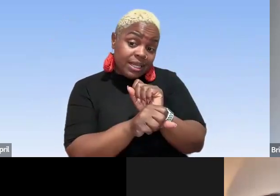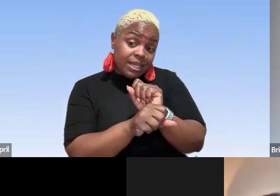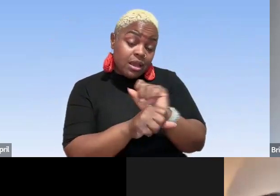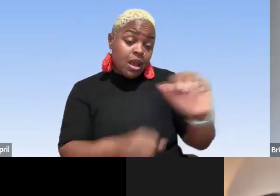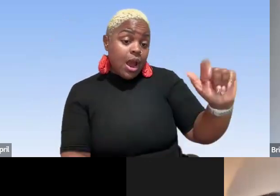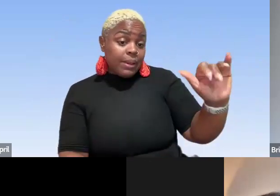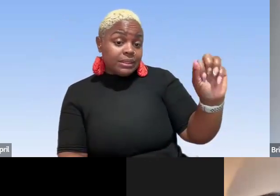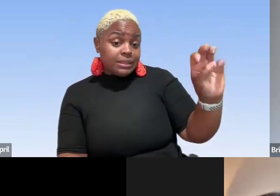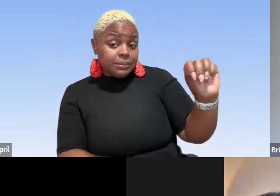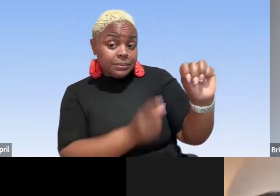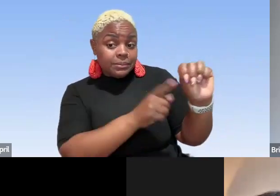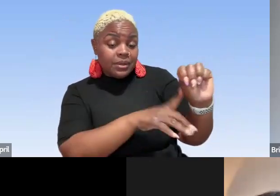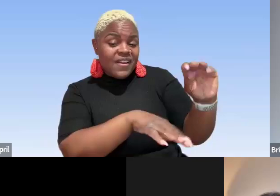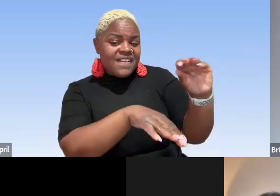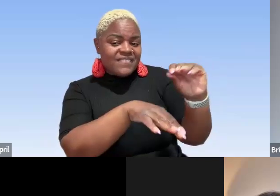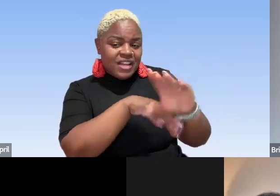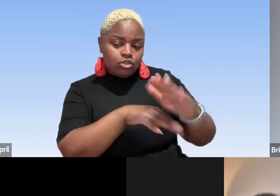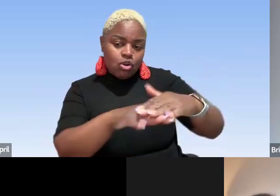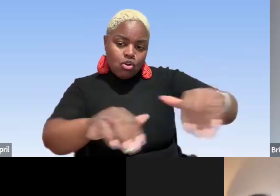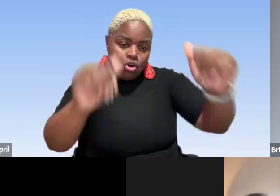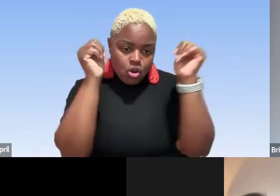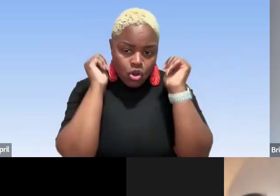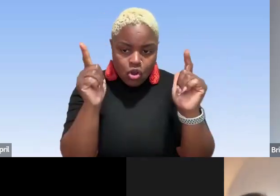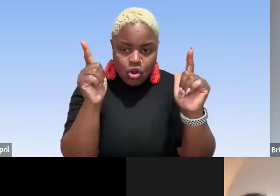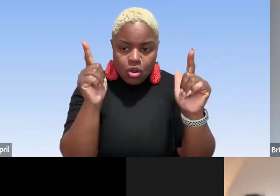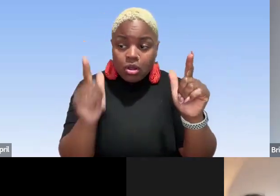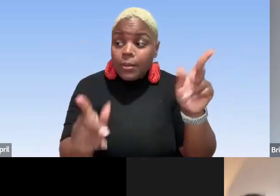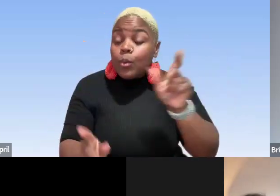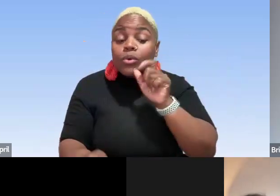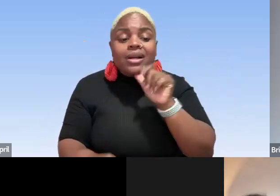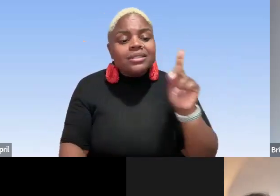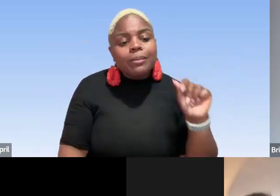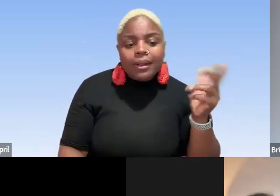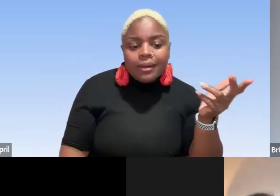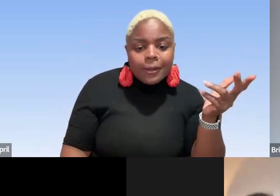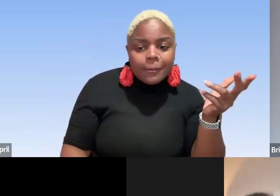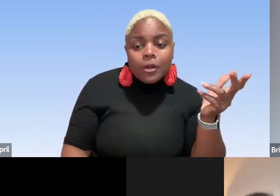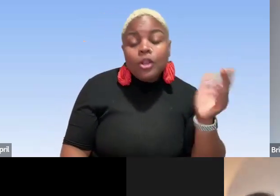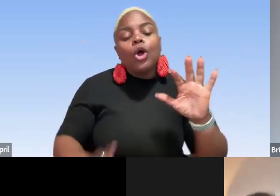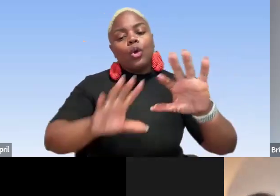It affects the non-disabled too, because it, it deprives the world of our beauty and our wisdom.